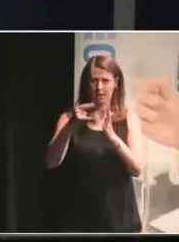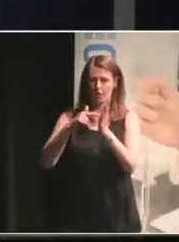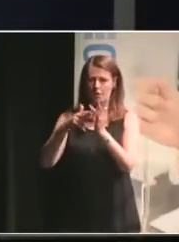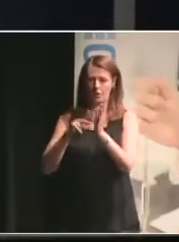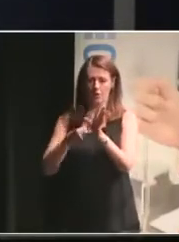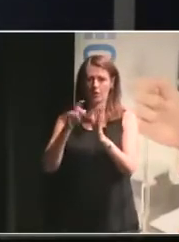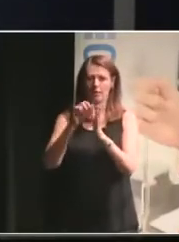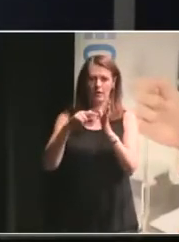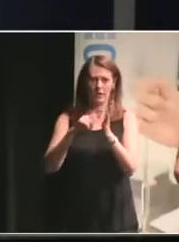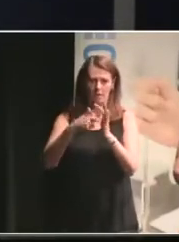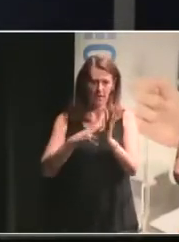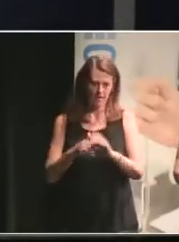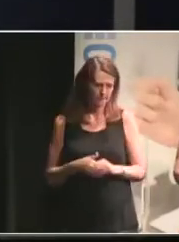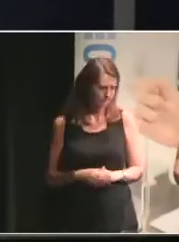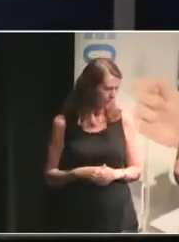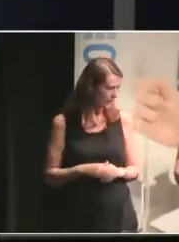welcome as well. I'd also like to